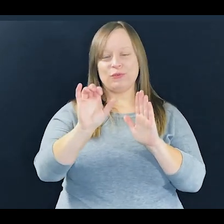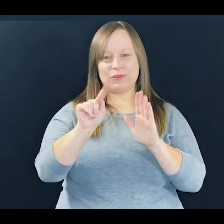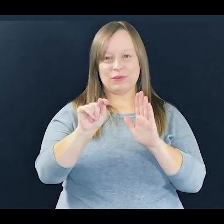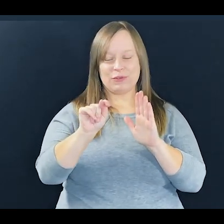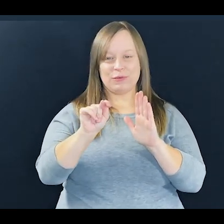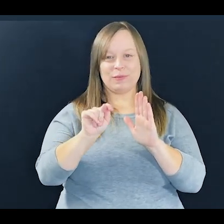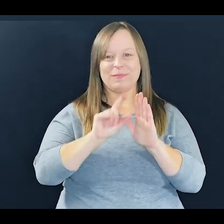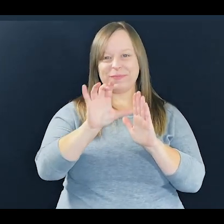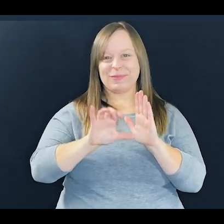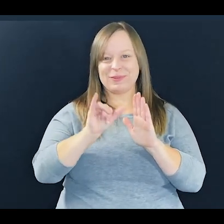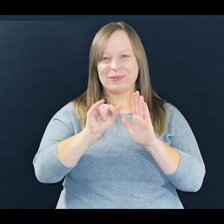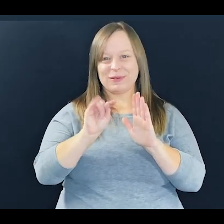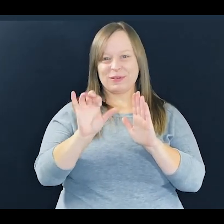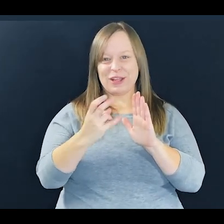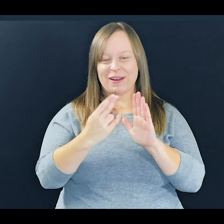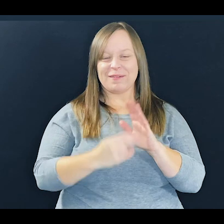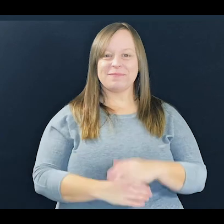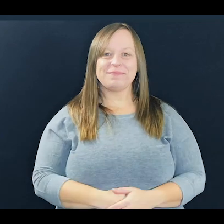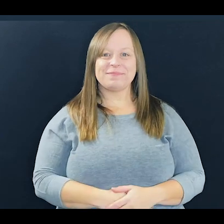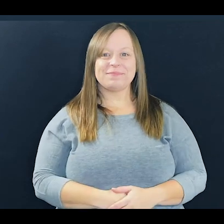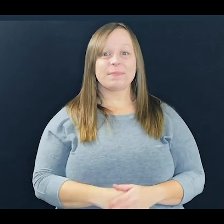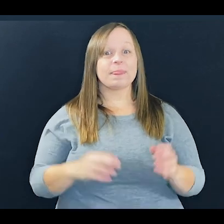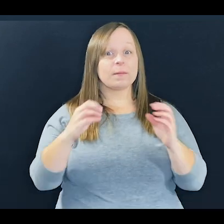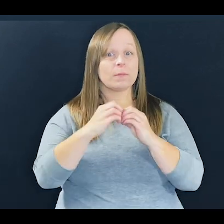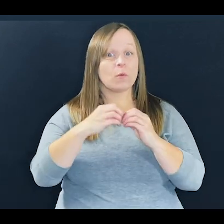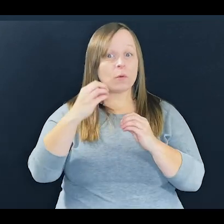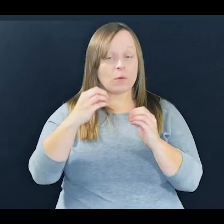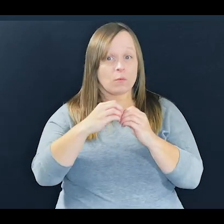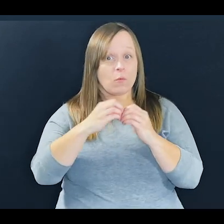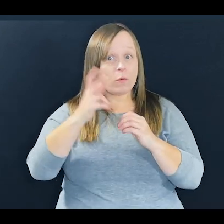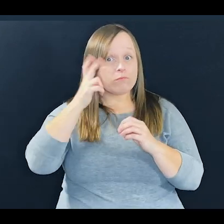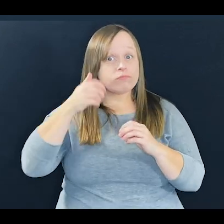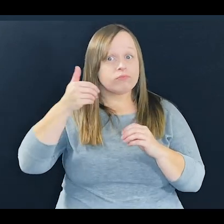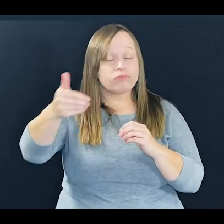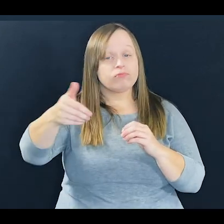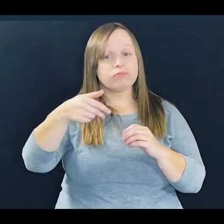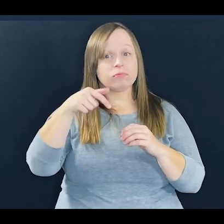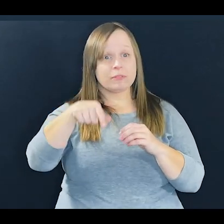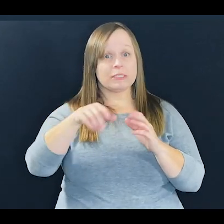is available on our YouTube channel. To listen to more Empire State of Rights: